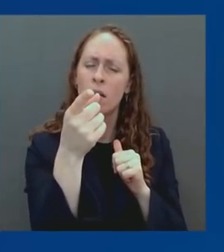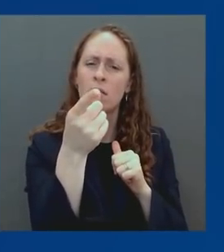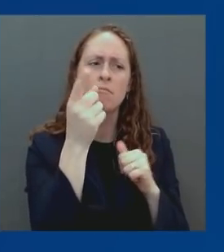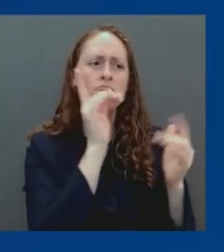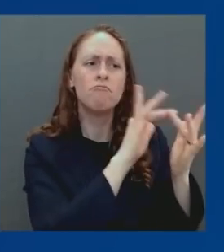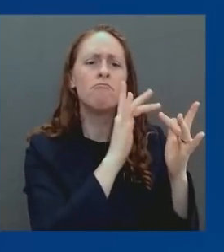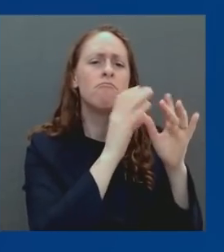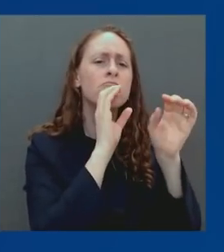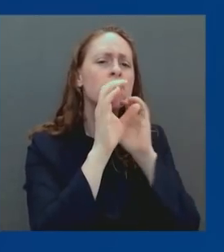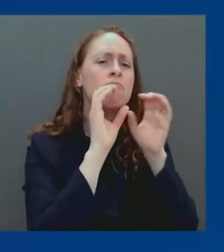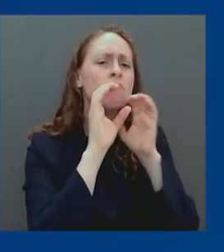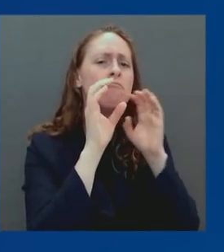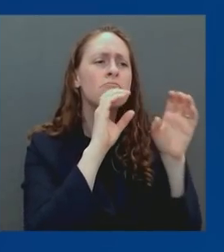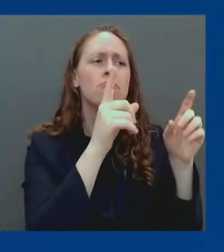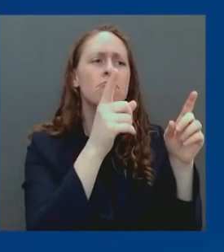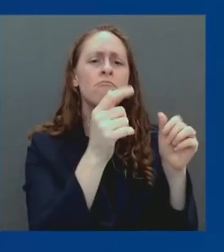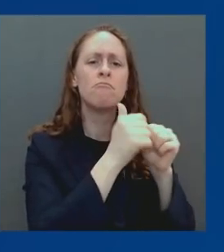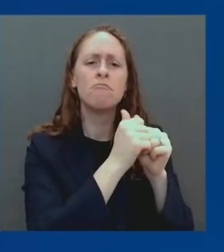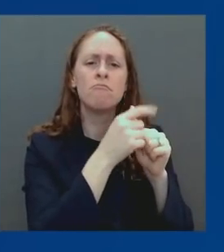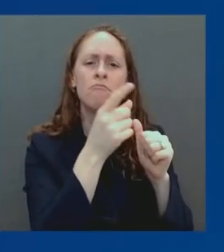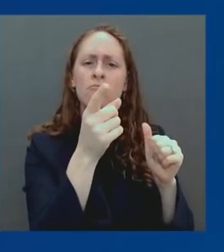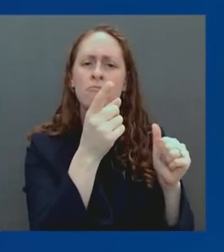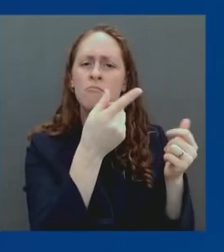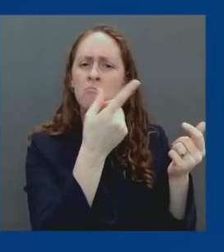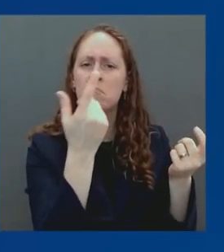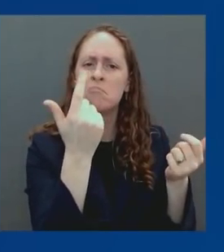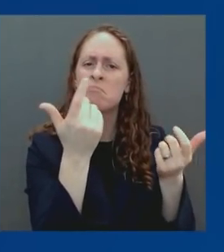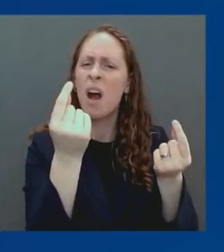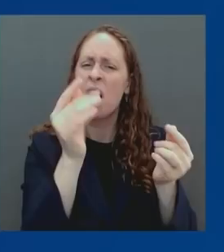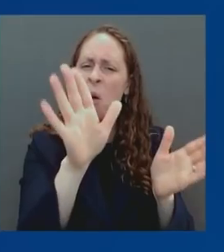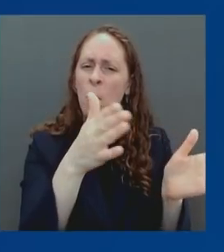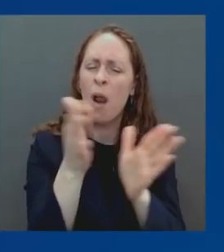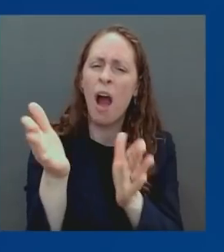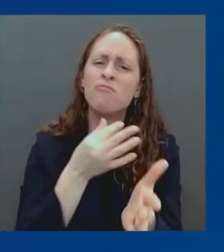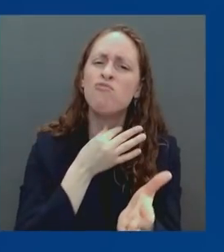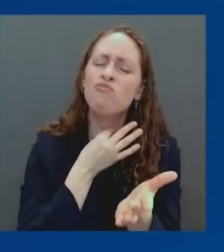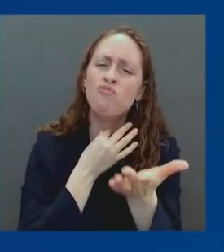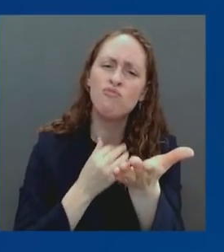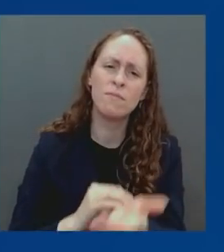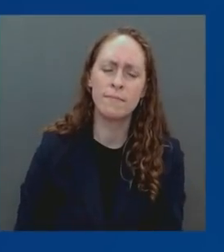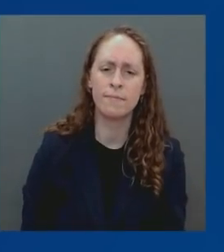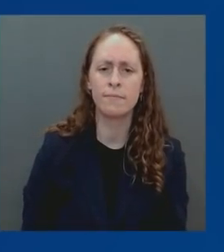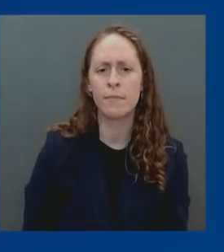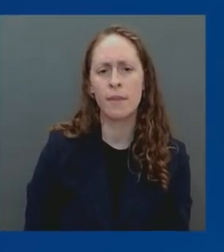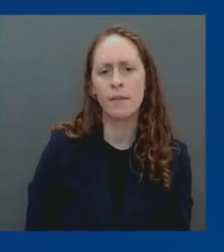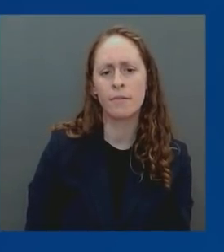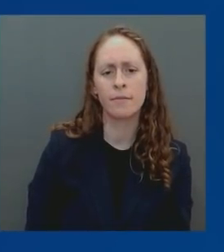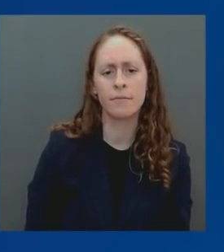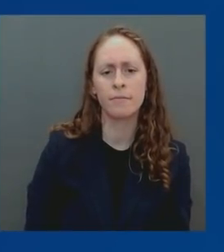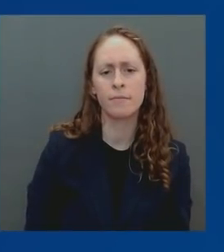Mr. Zients: Well, as you as you can see from the discussion today, right now our focus is on fighting Omicron.